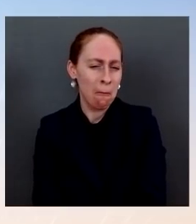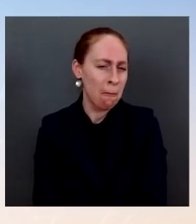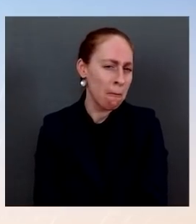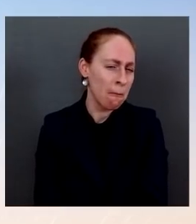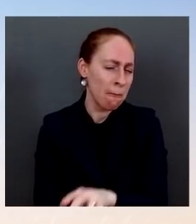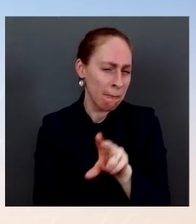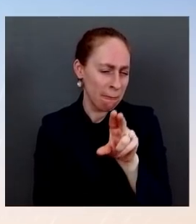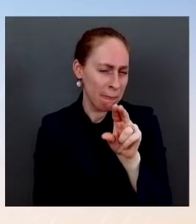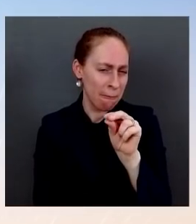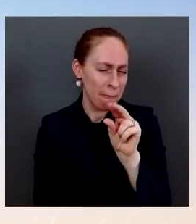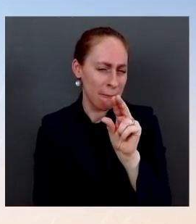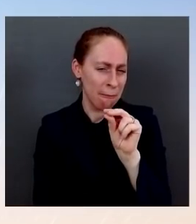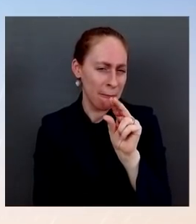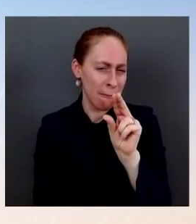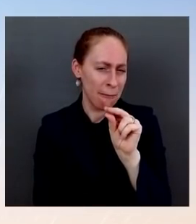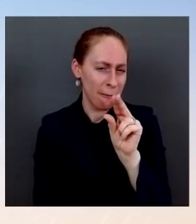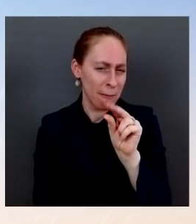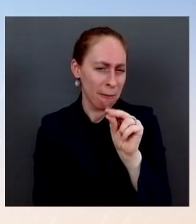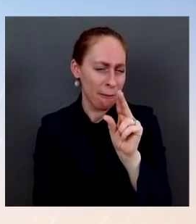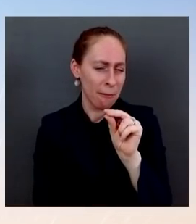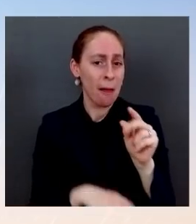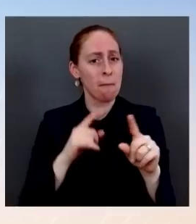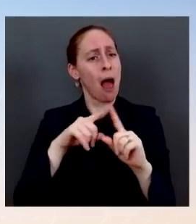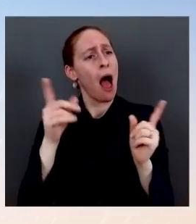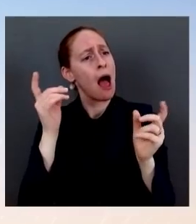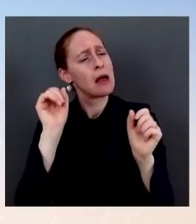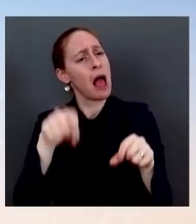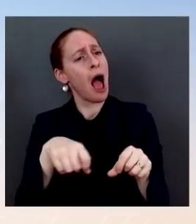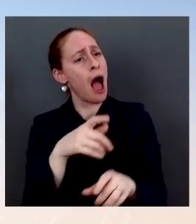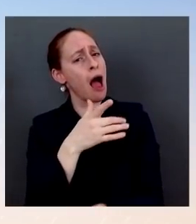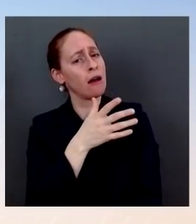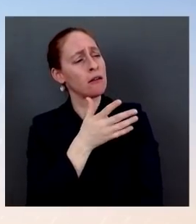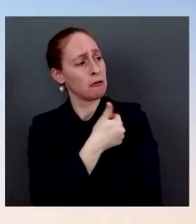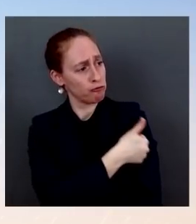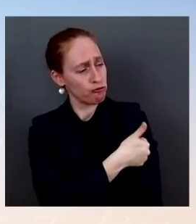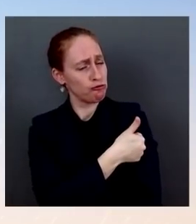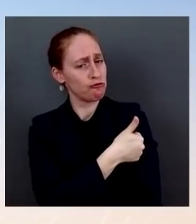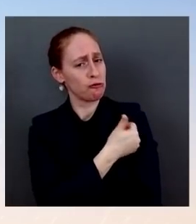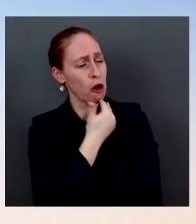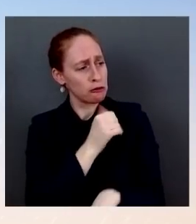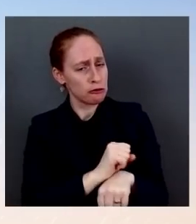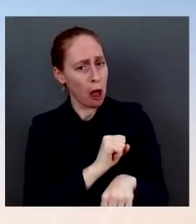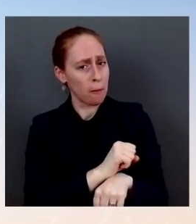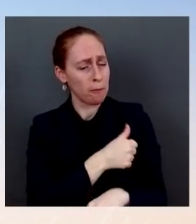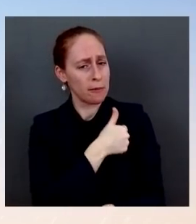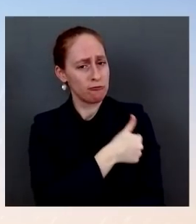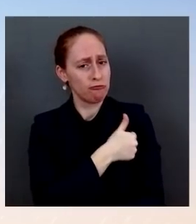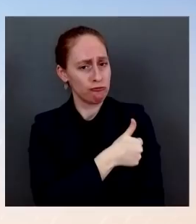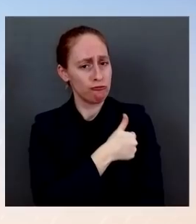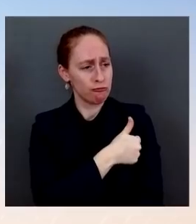And it's a good thing to have a range of voices out there -- Democrats, Republicans, independents, celebrities, non-celebrities --